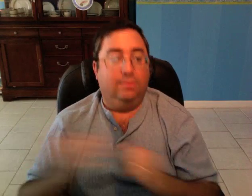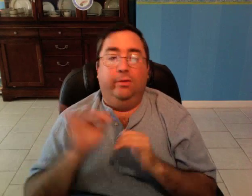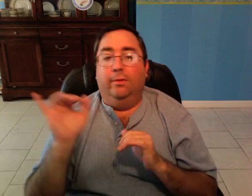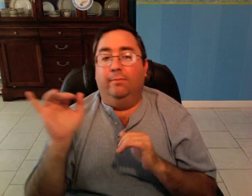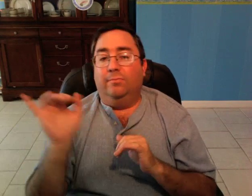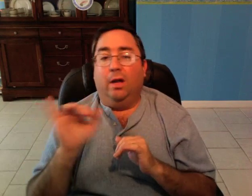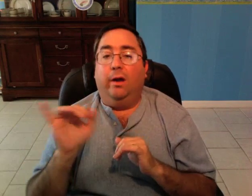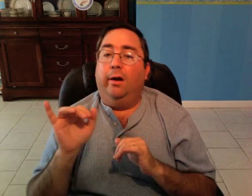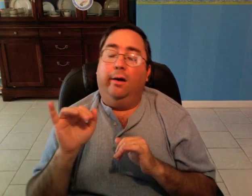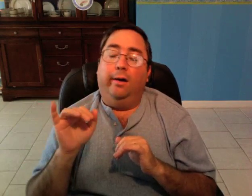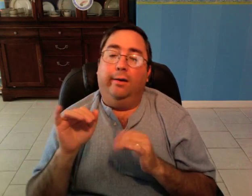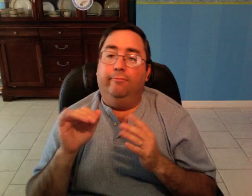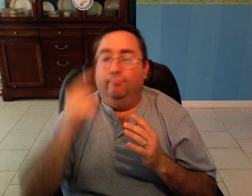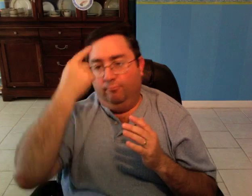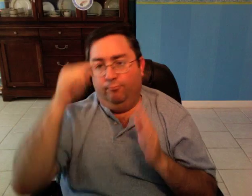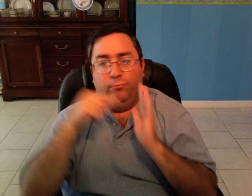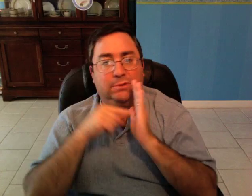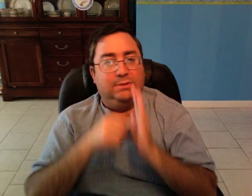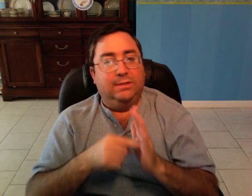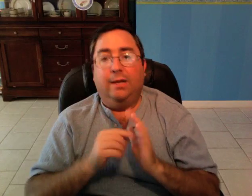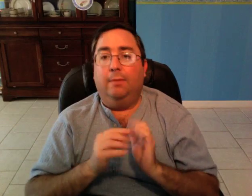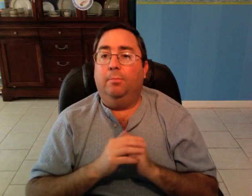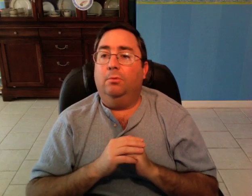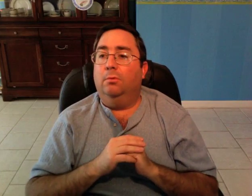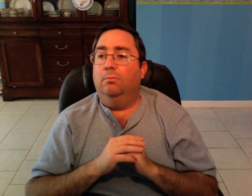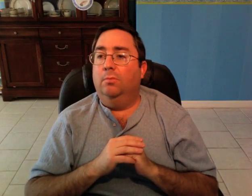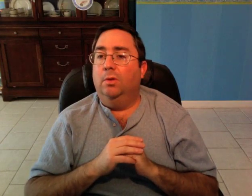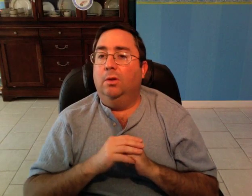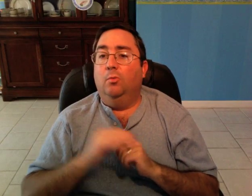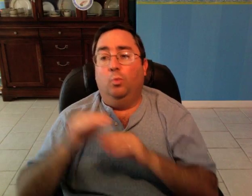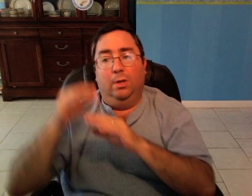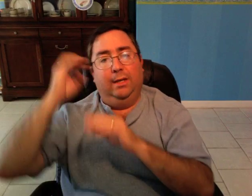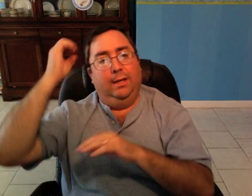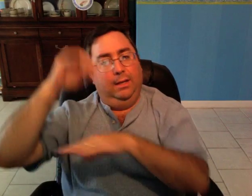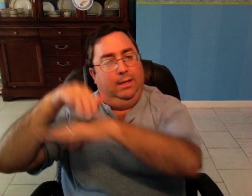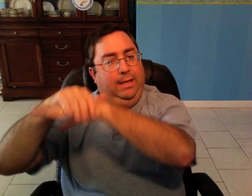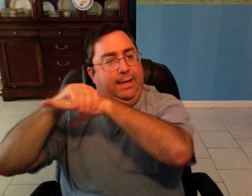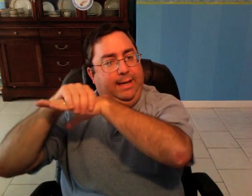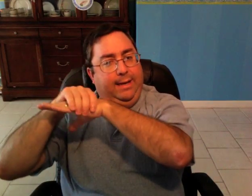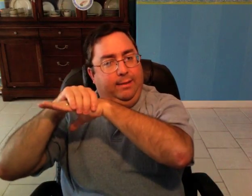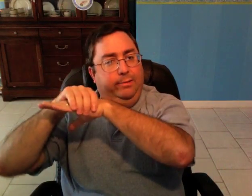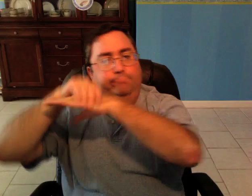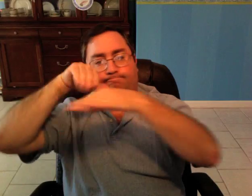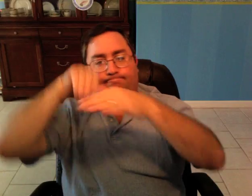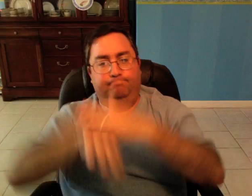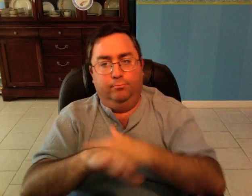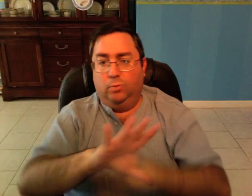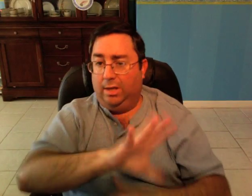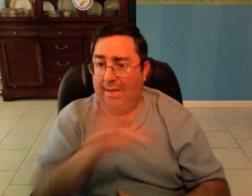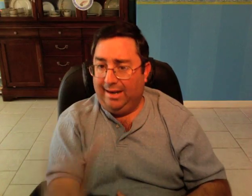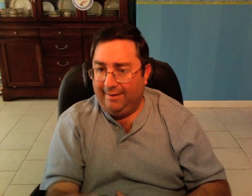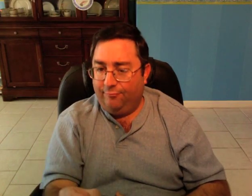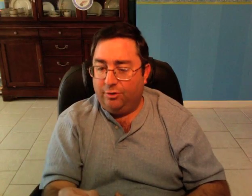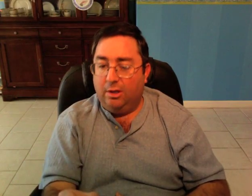For example, when England came into Africa,